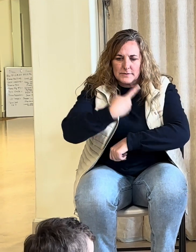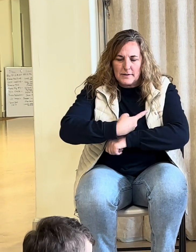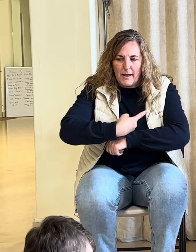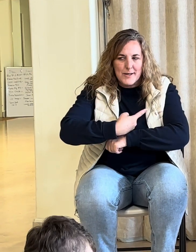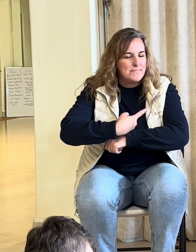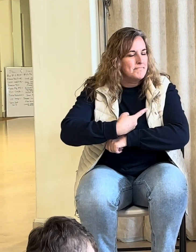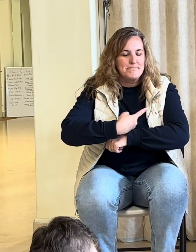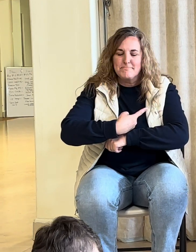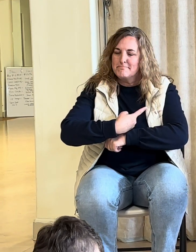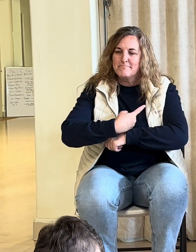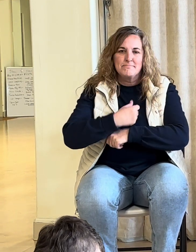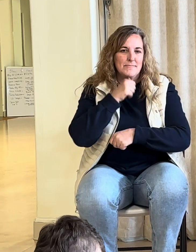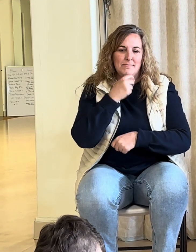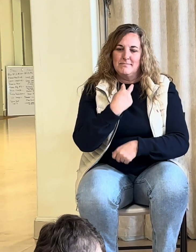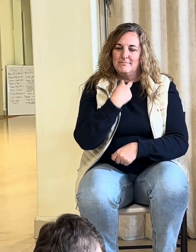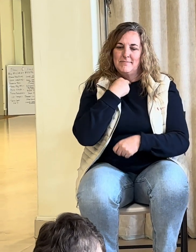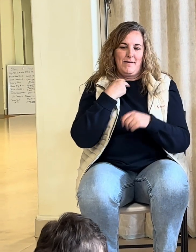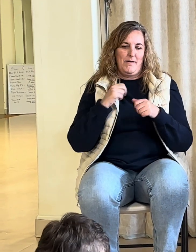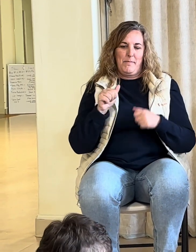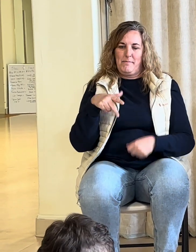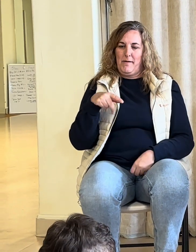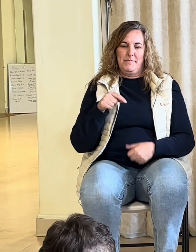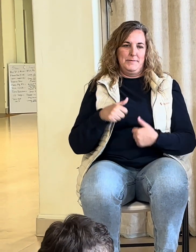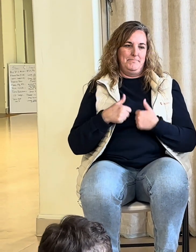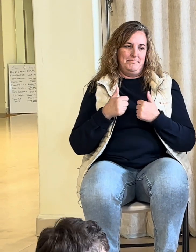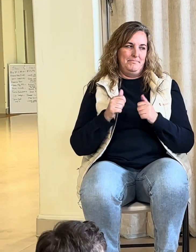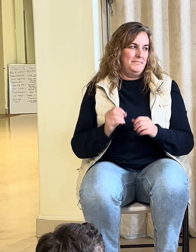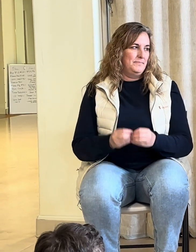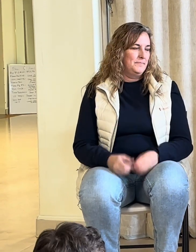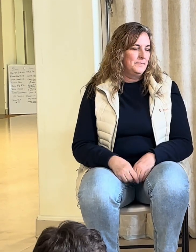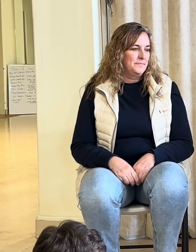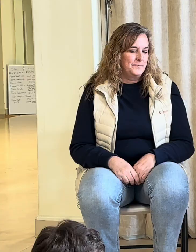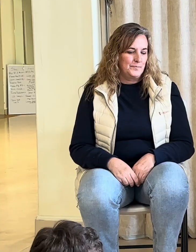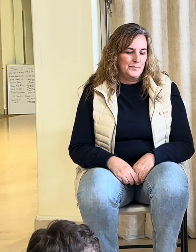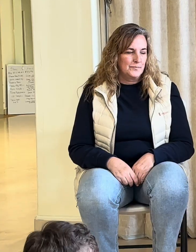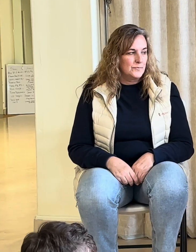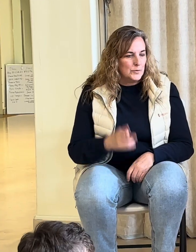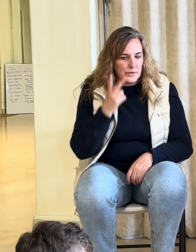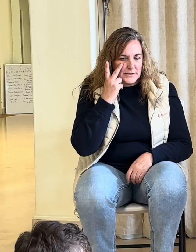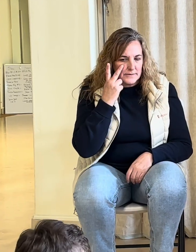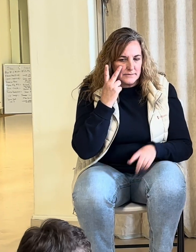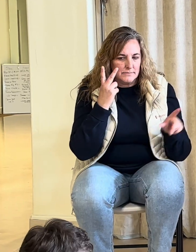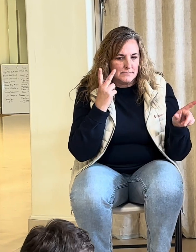weren't stuck in our apartment anymore. Can you see her and her brother?